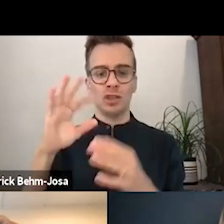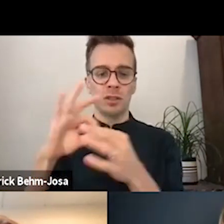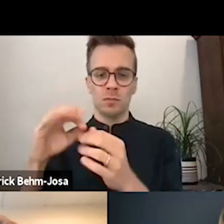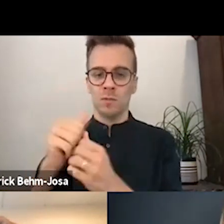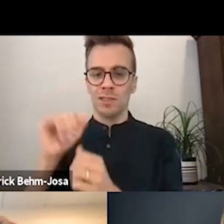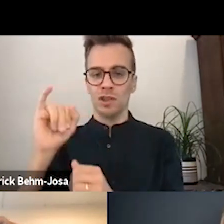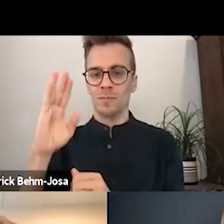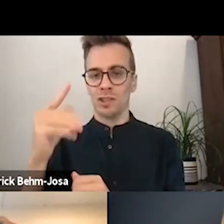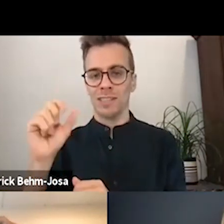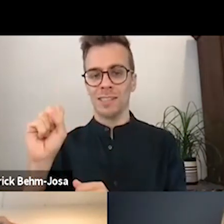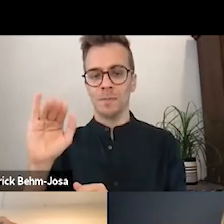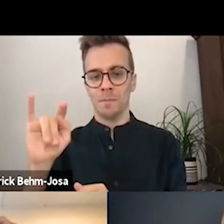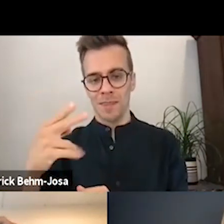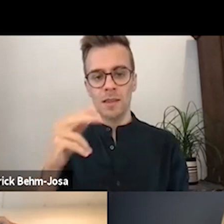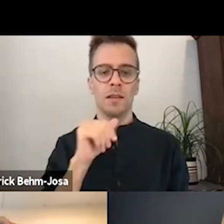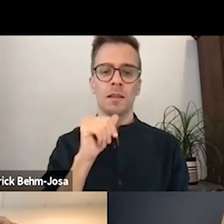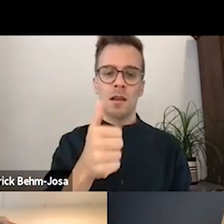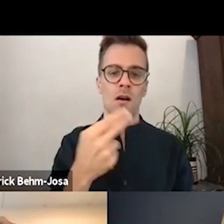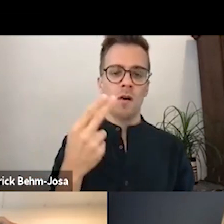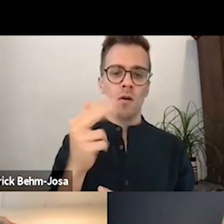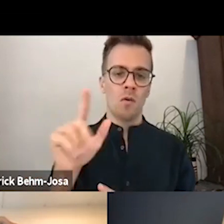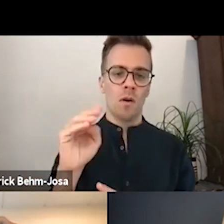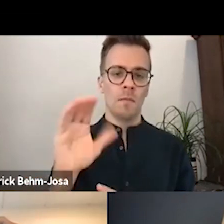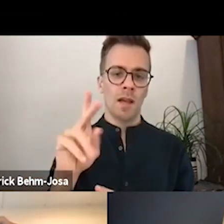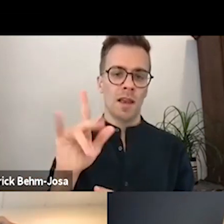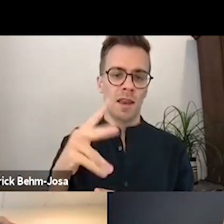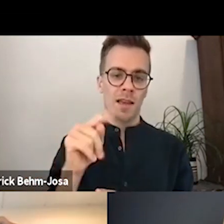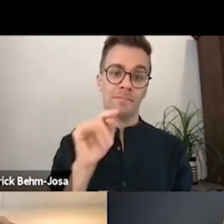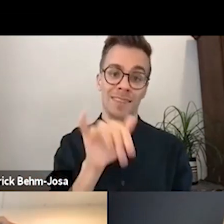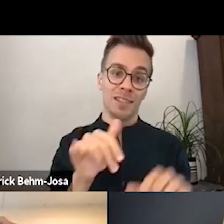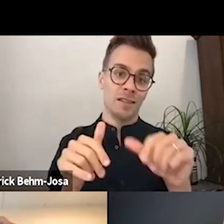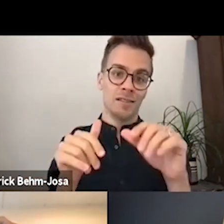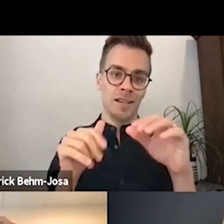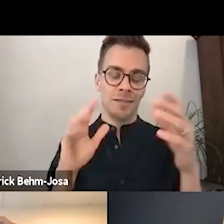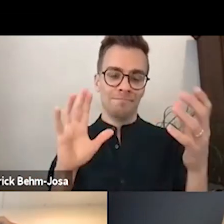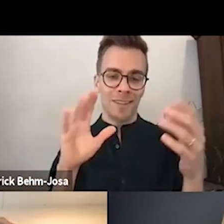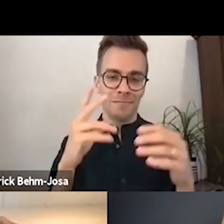So, my whole presentation was focused on JBG Smith, not Hall McKnight.